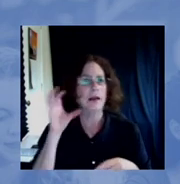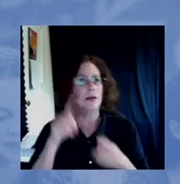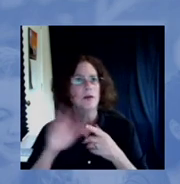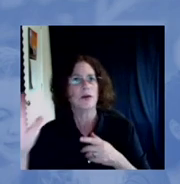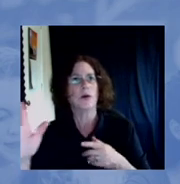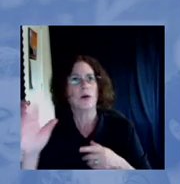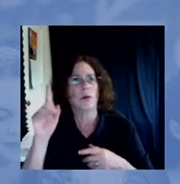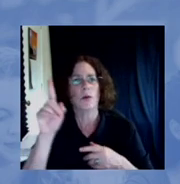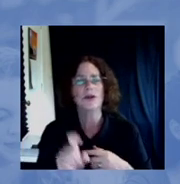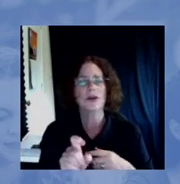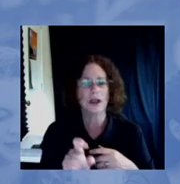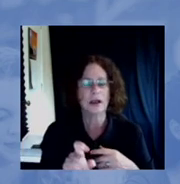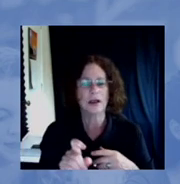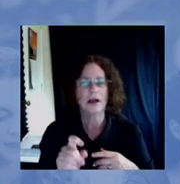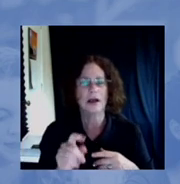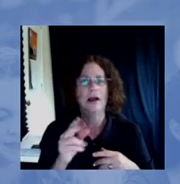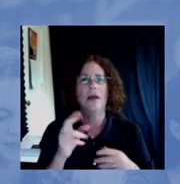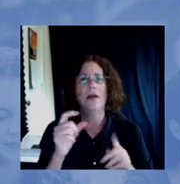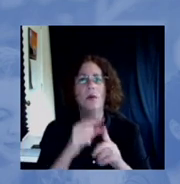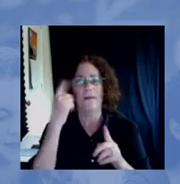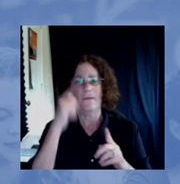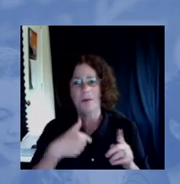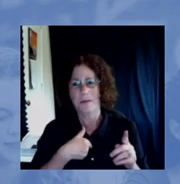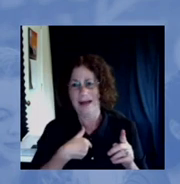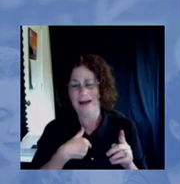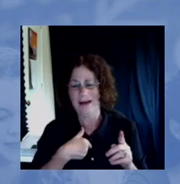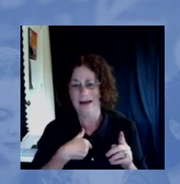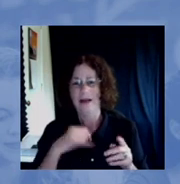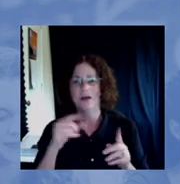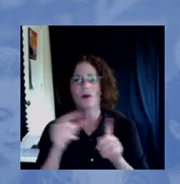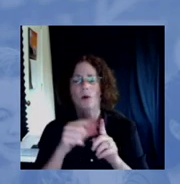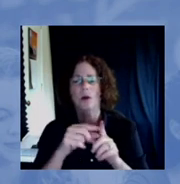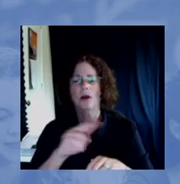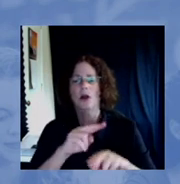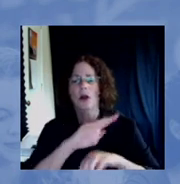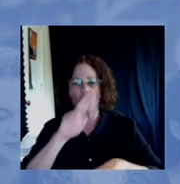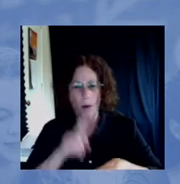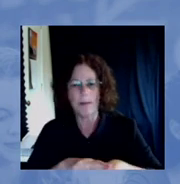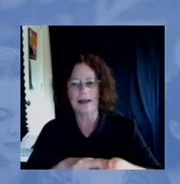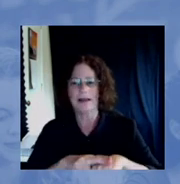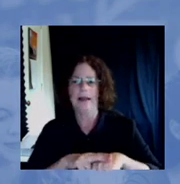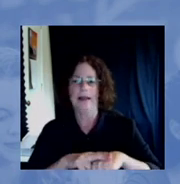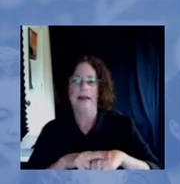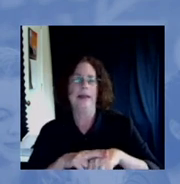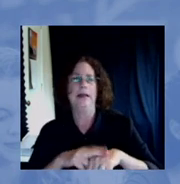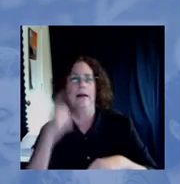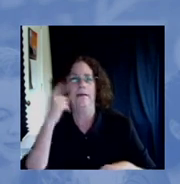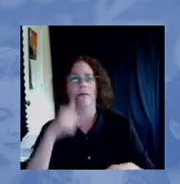THAT REALLY JUMPS OUT IS THE WORD NORMALCY. AND FOR ME, AND PROBABLY FOR EVERYBODY ON